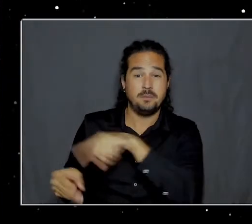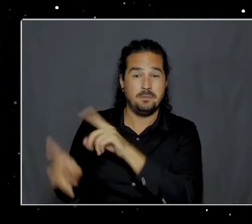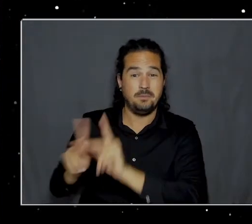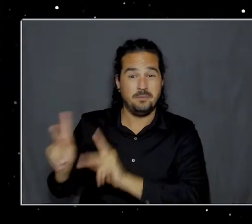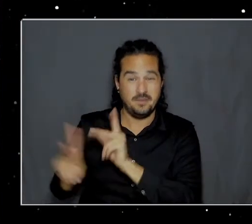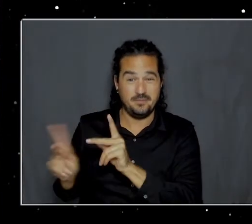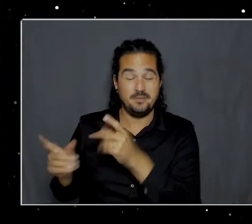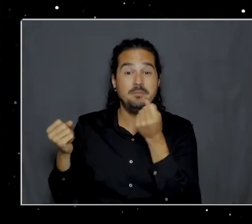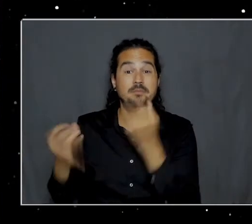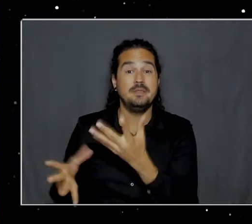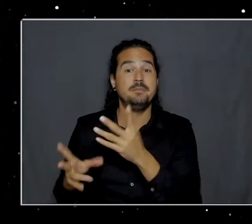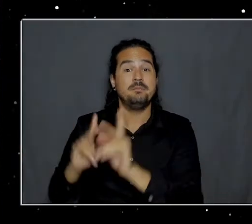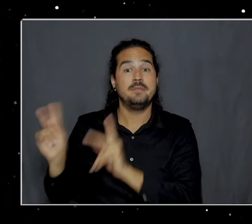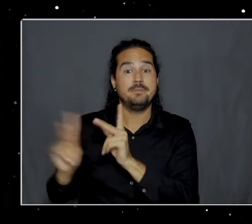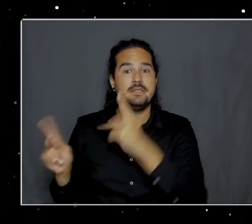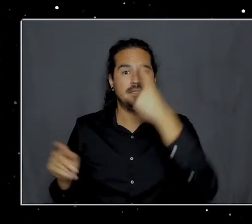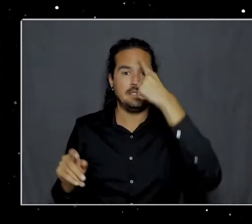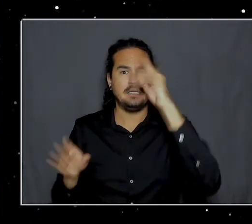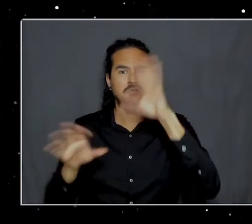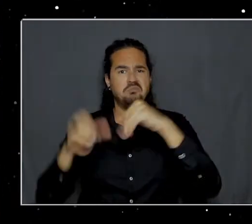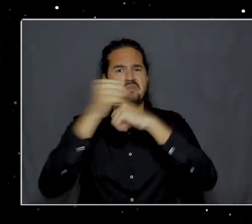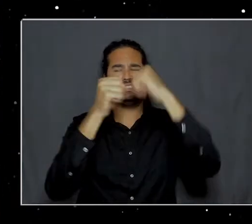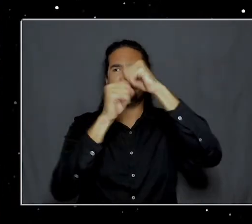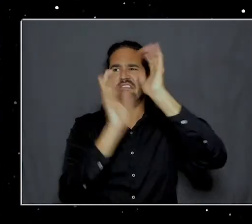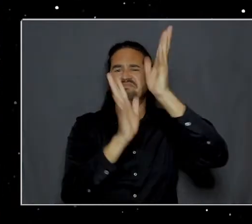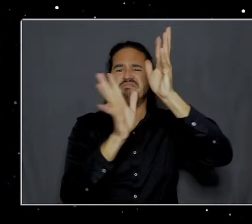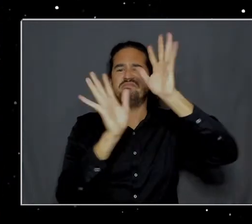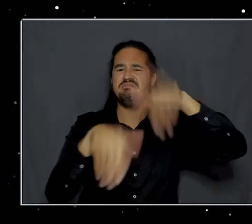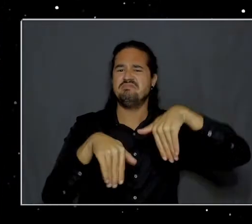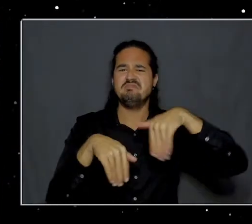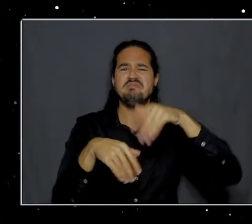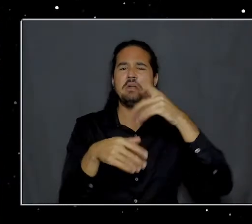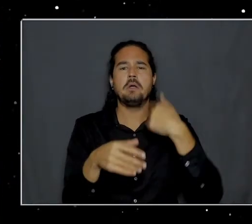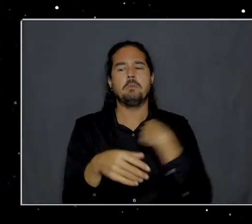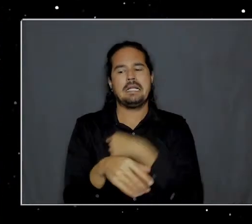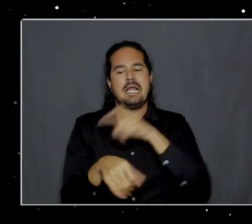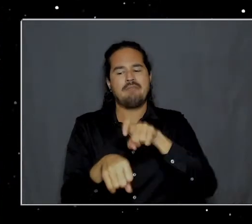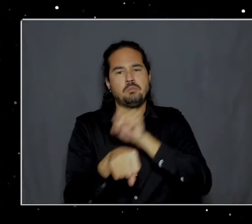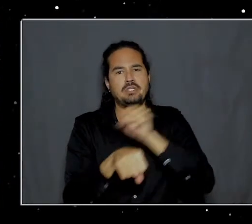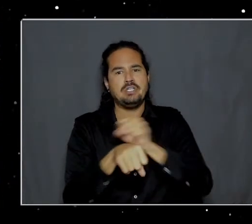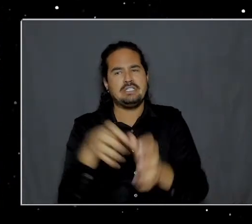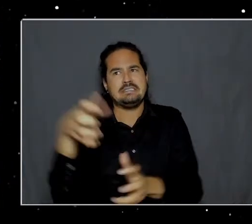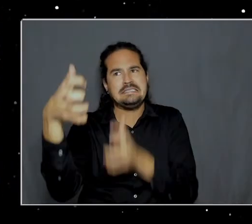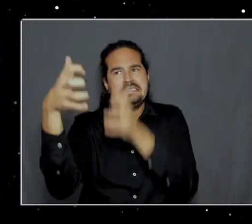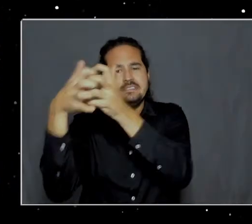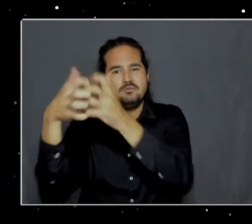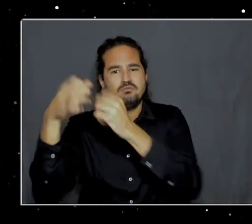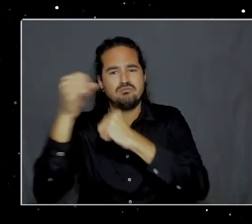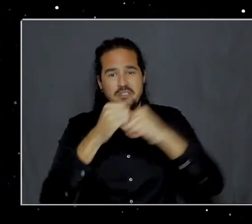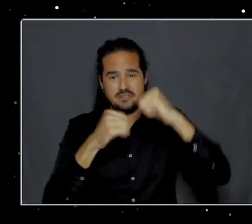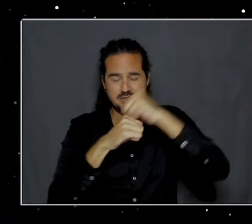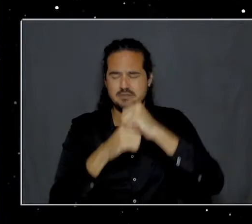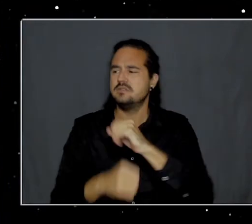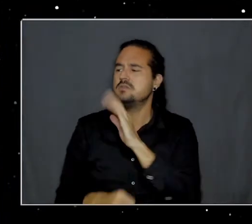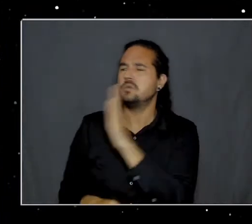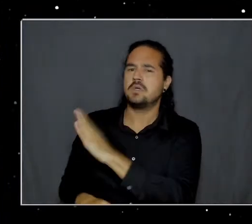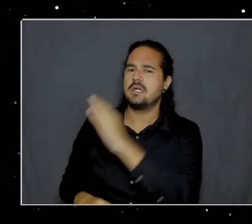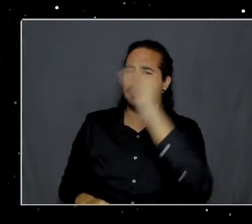ARE MANY PEOPLE WHO THINK OUR STRUCTURES ARE JUST FINE.